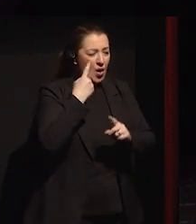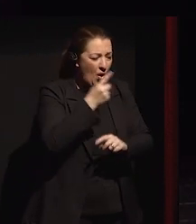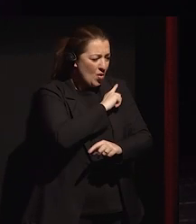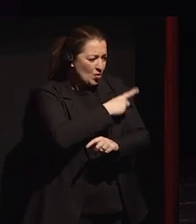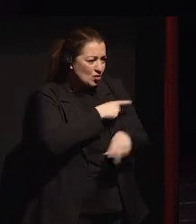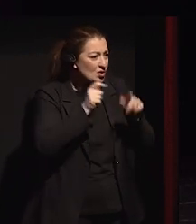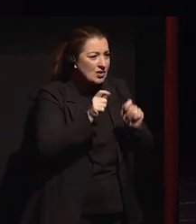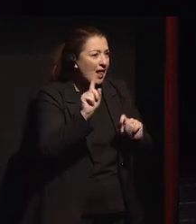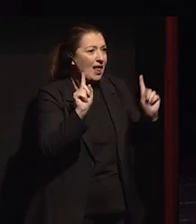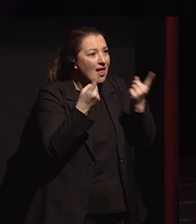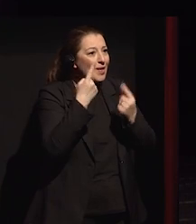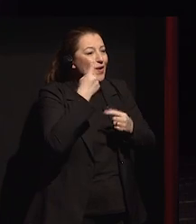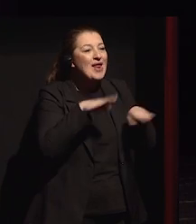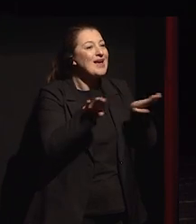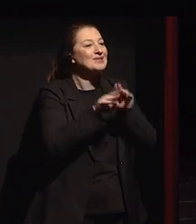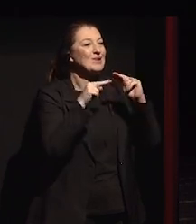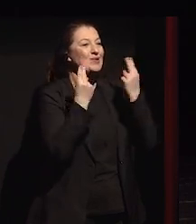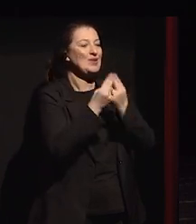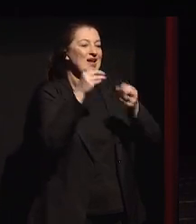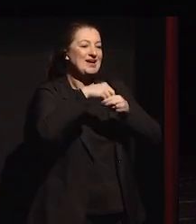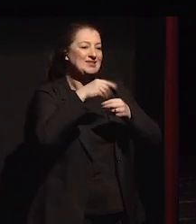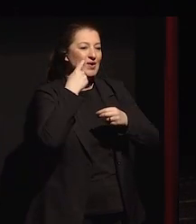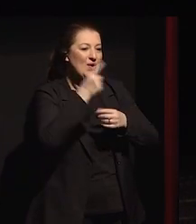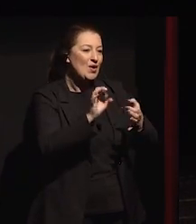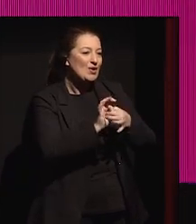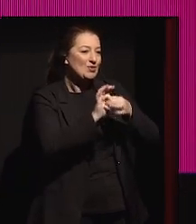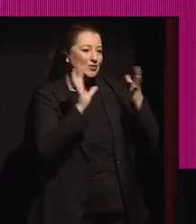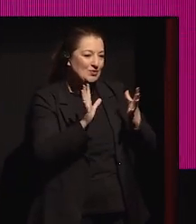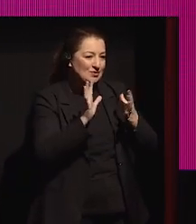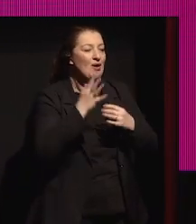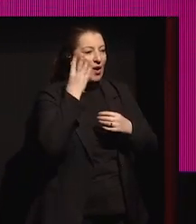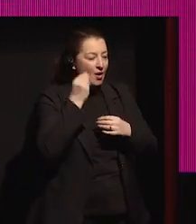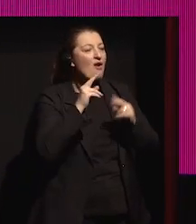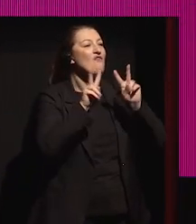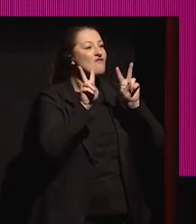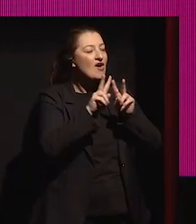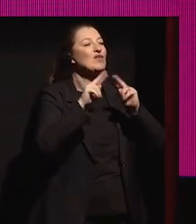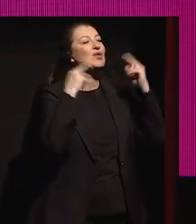they face and the solutions they bring for an equal world, the Women of the World Festival